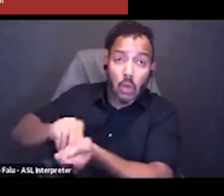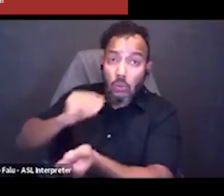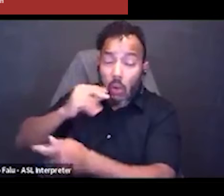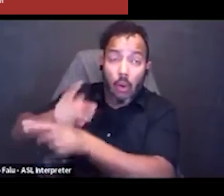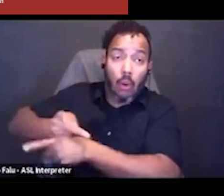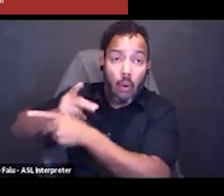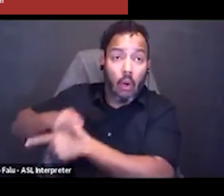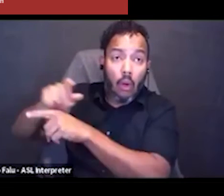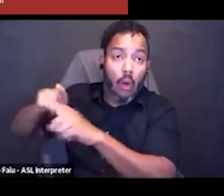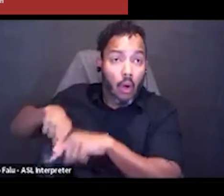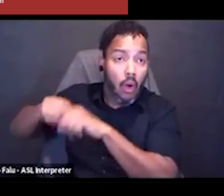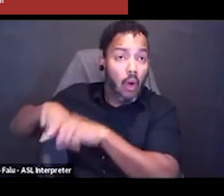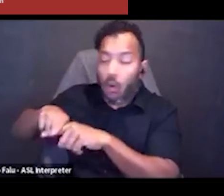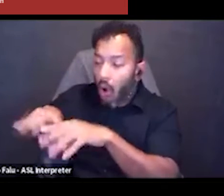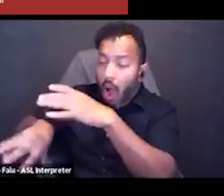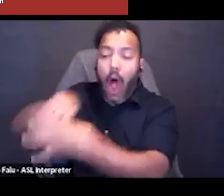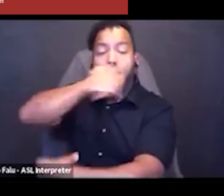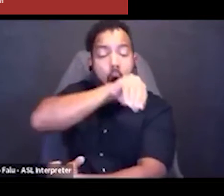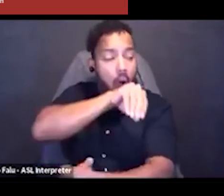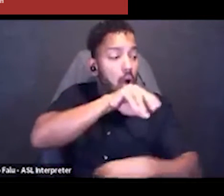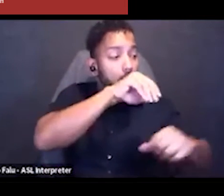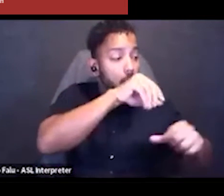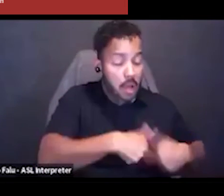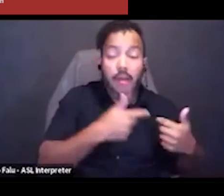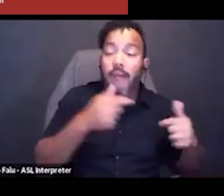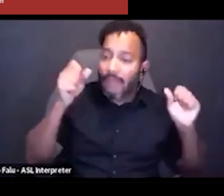Please keep sharing your story. This is my art on my shirt.